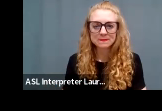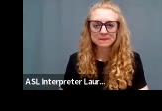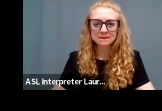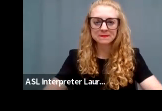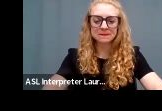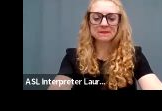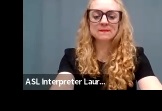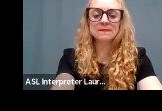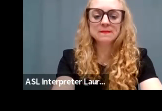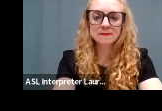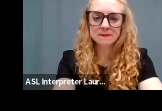no we're at monitor